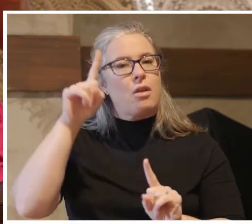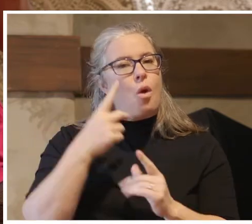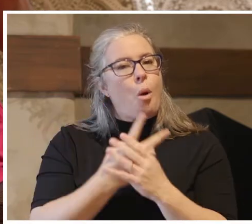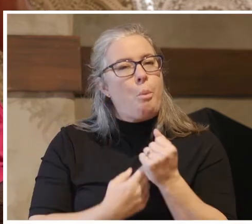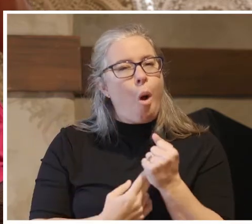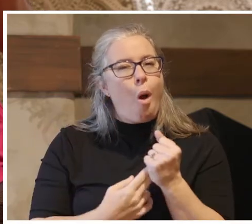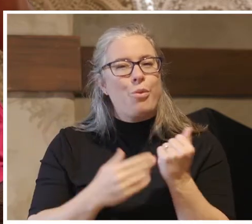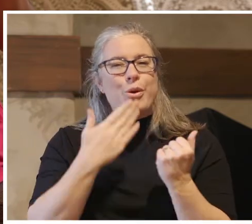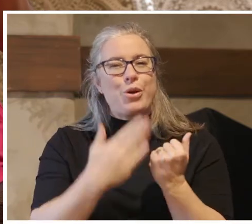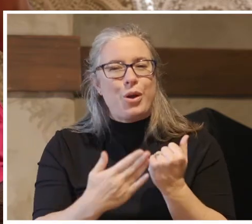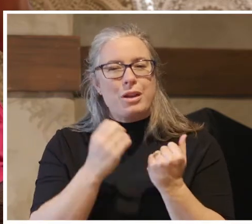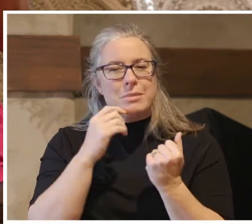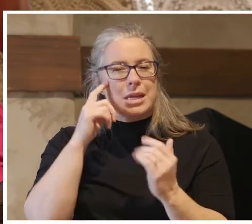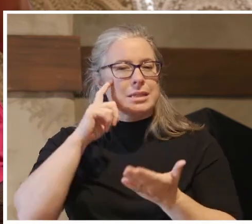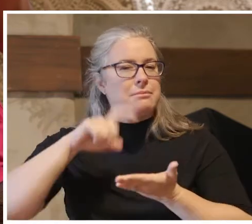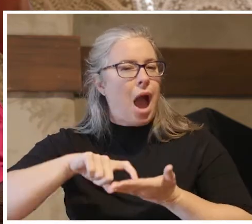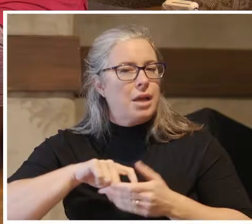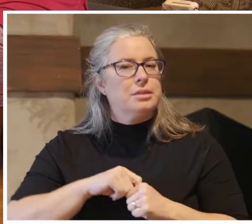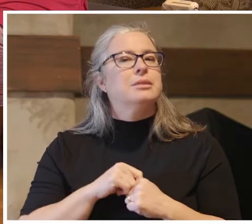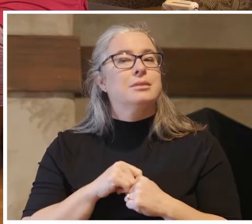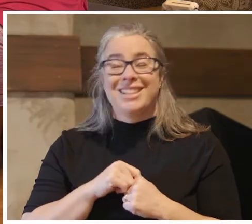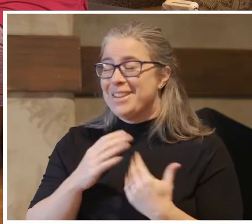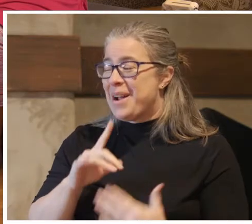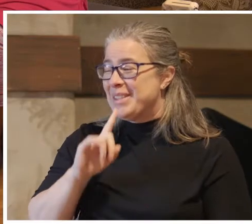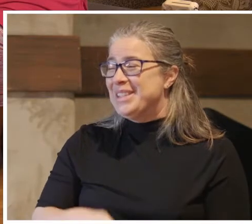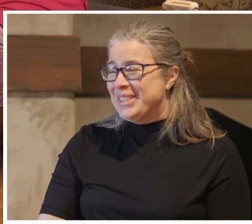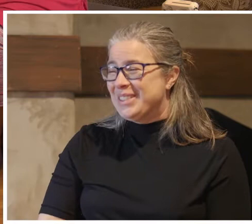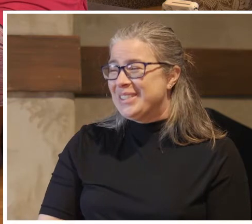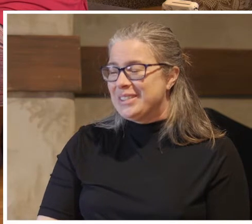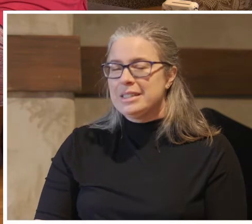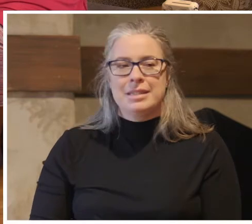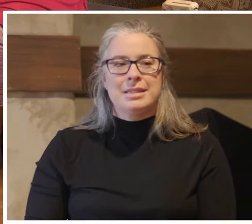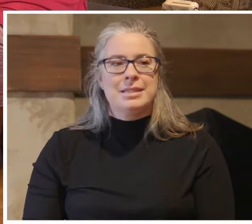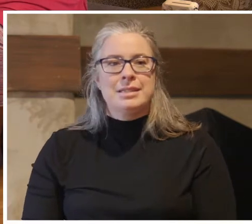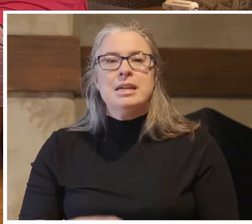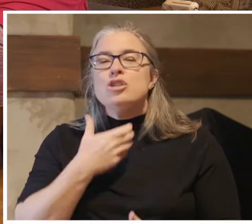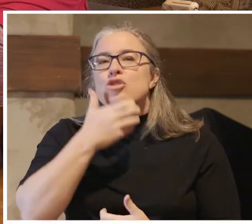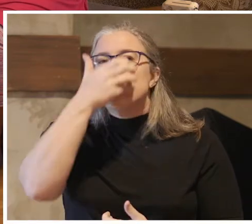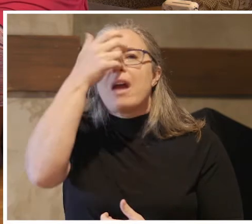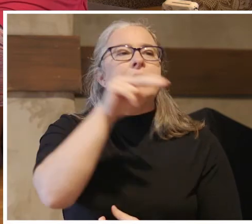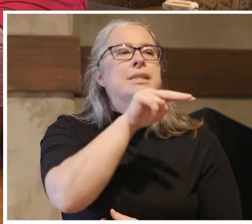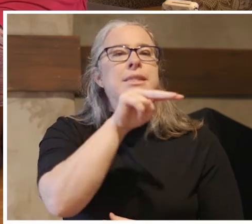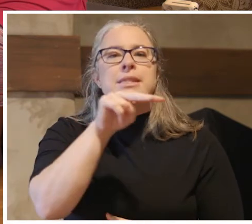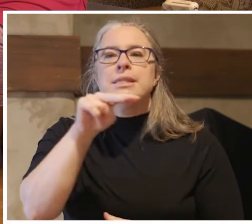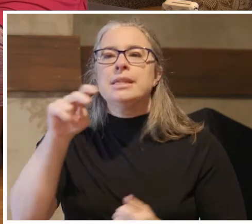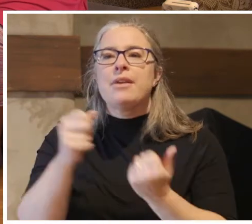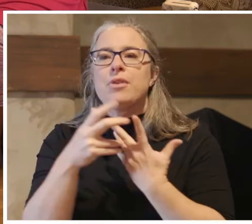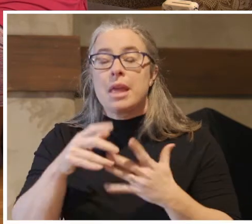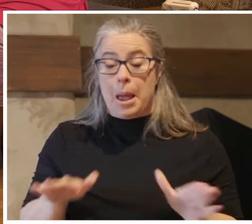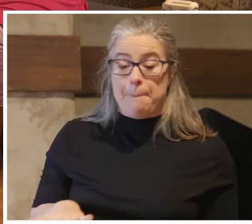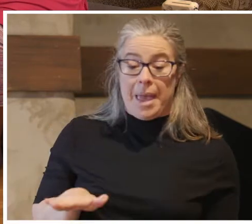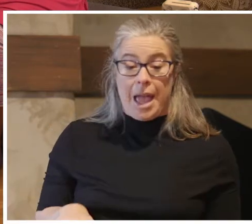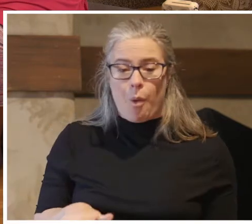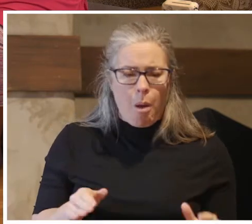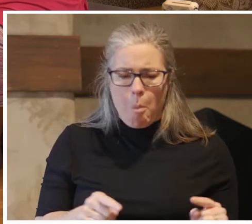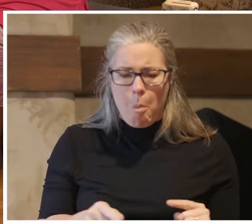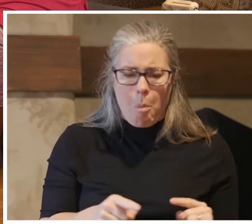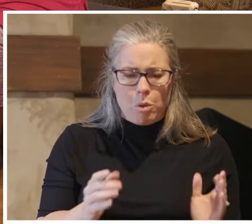they're both super good at being spies. That's probably true. A giraffe can see everything, and a penguin get in all the small places,